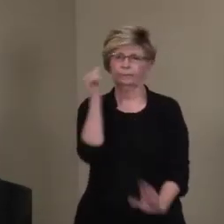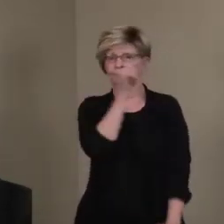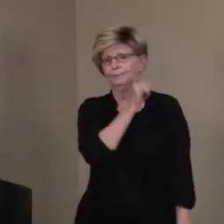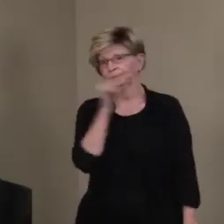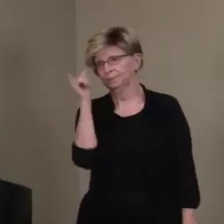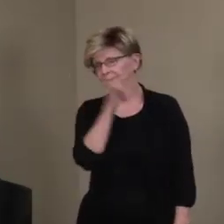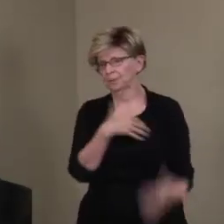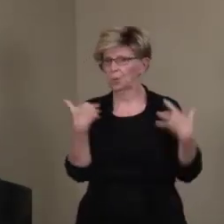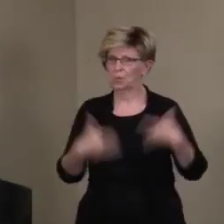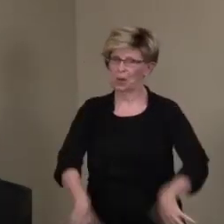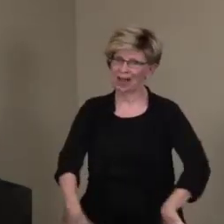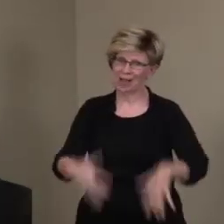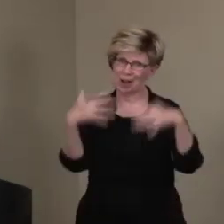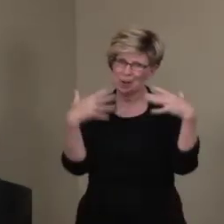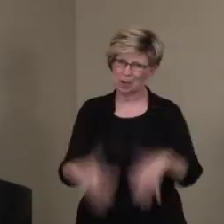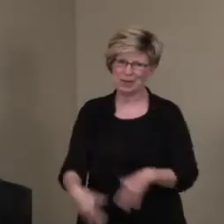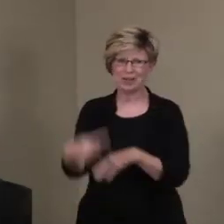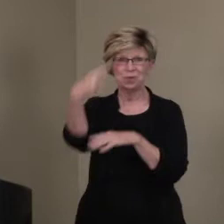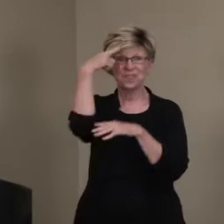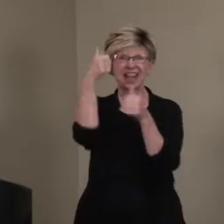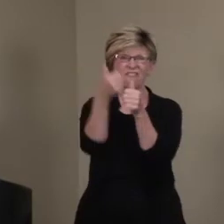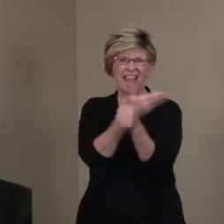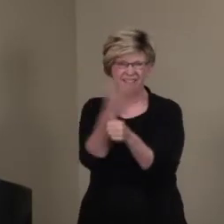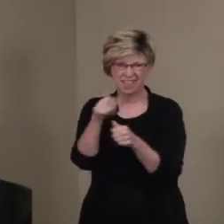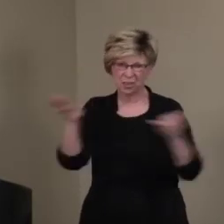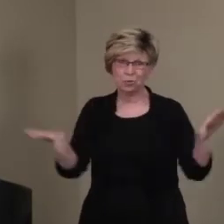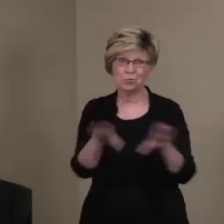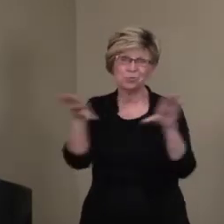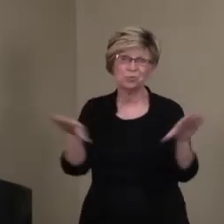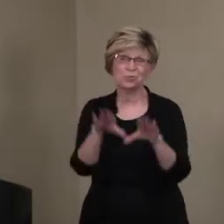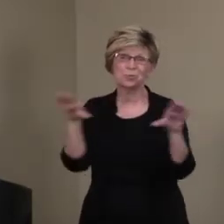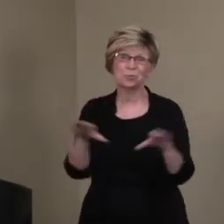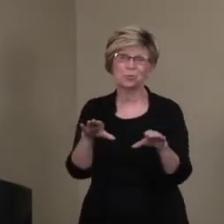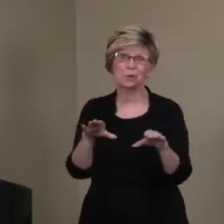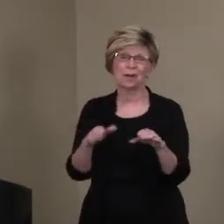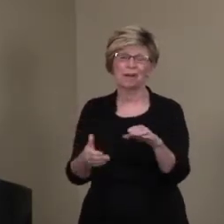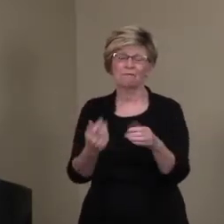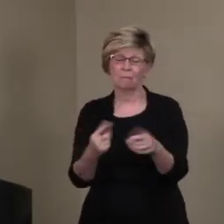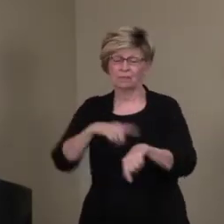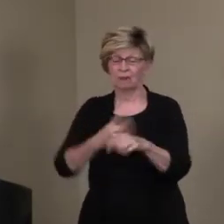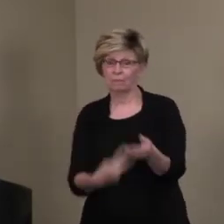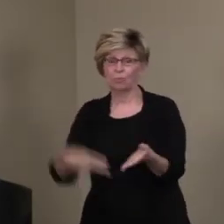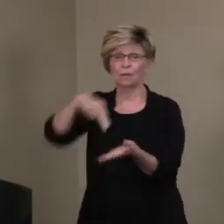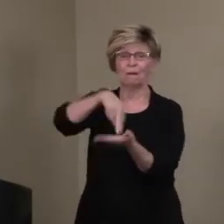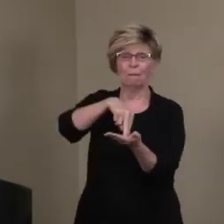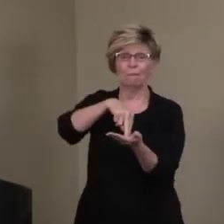independent living skills Wow you have to think of everything from the time